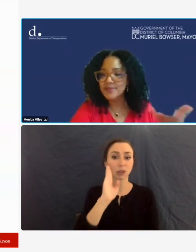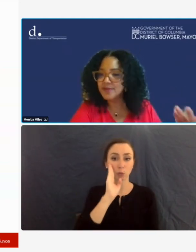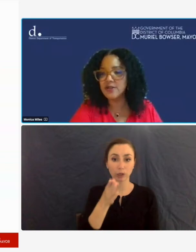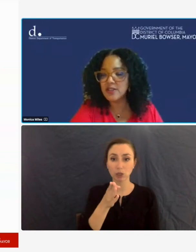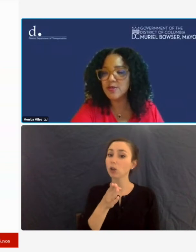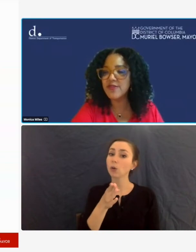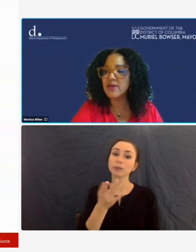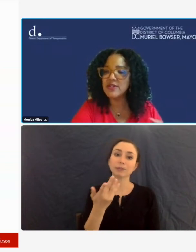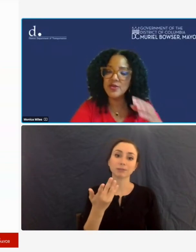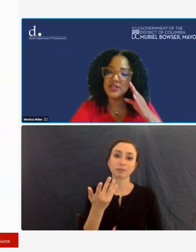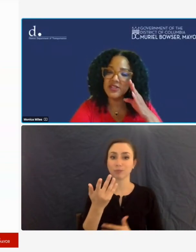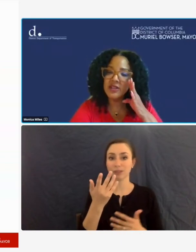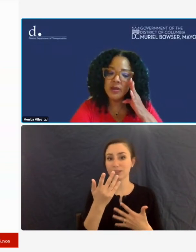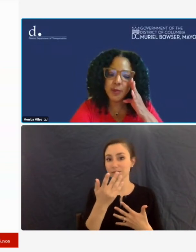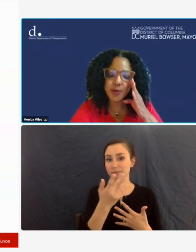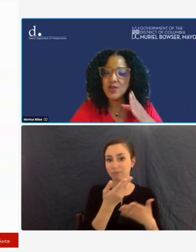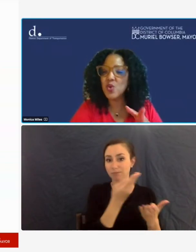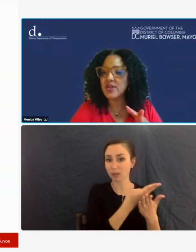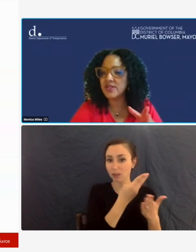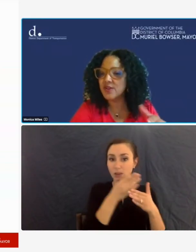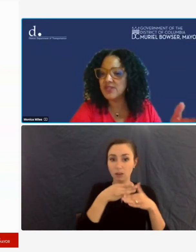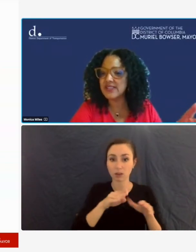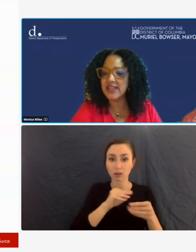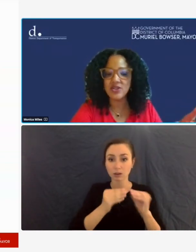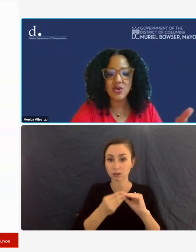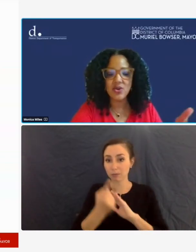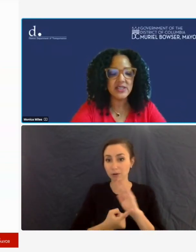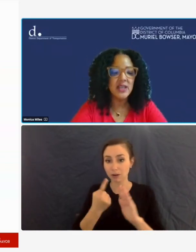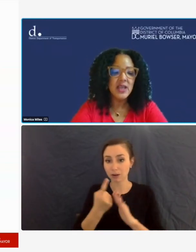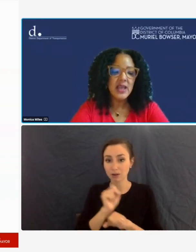you know the number of hours the person person works if you're using standard costing